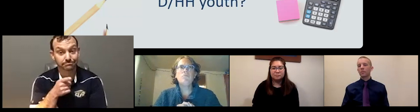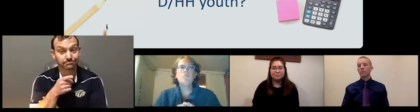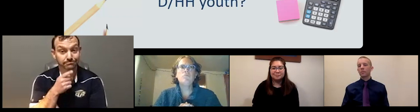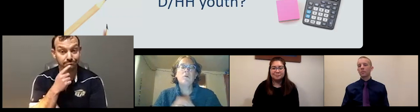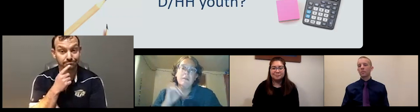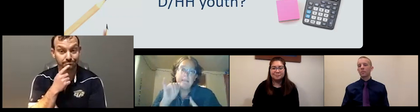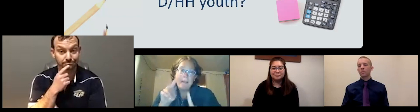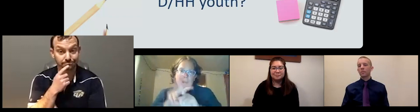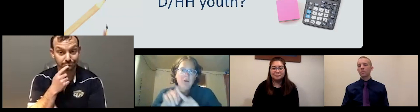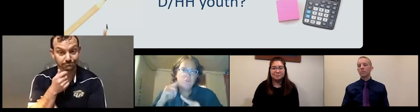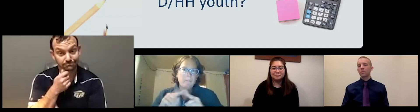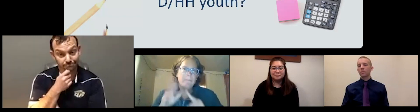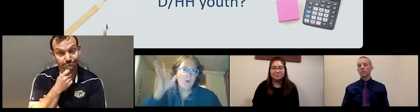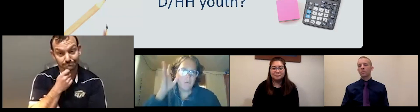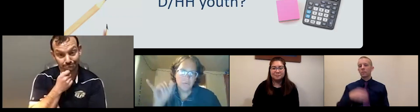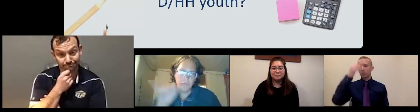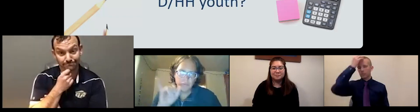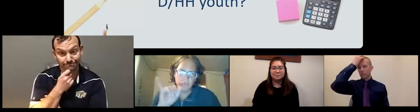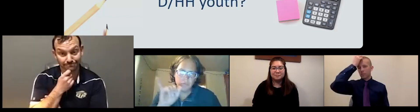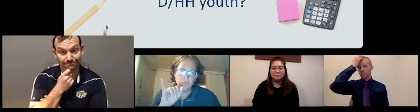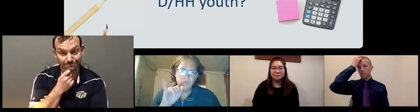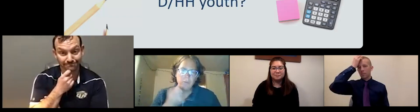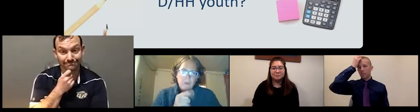That applies to parents, too.